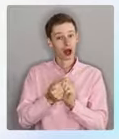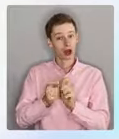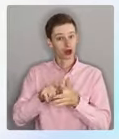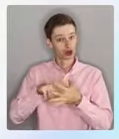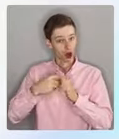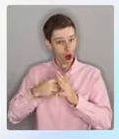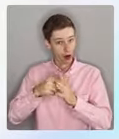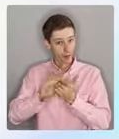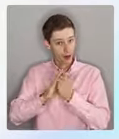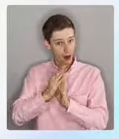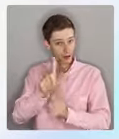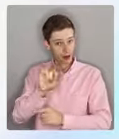Look for this change to go live later this year.